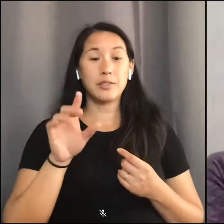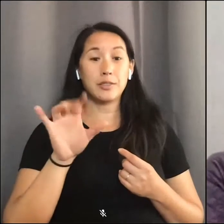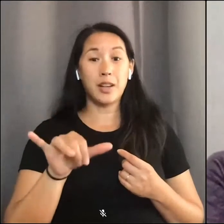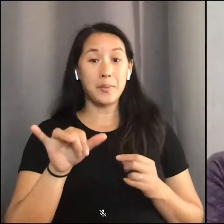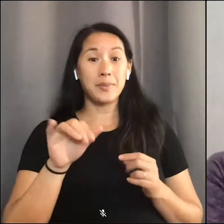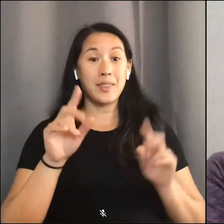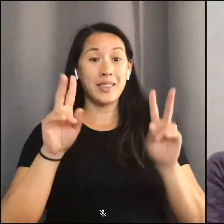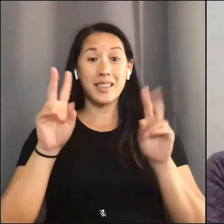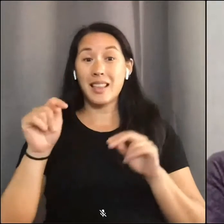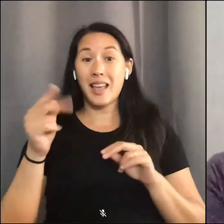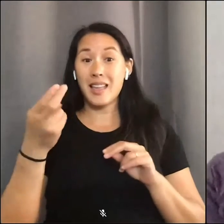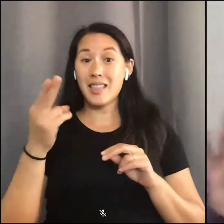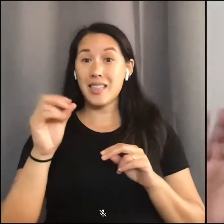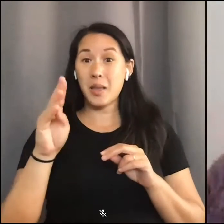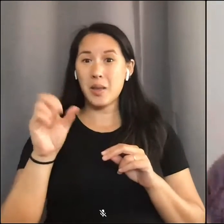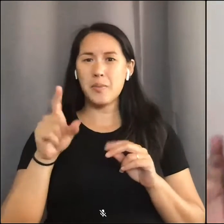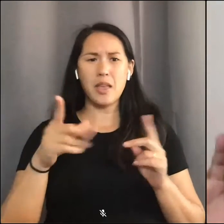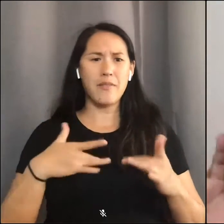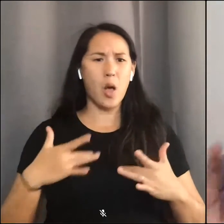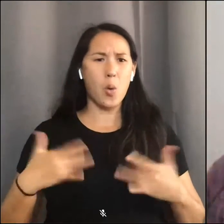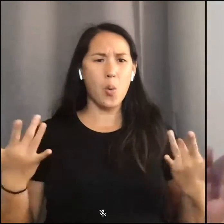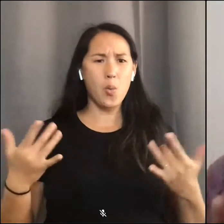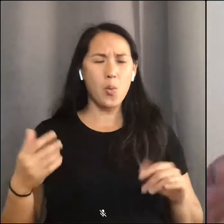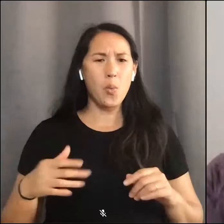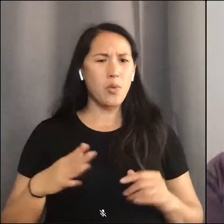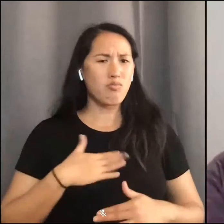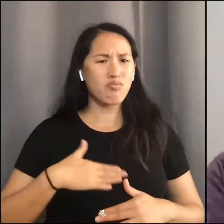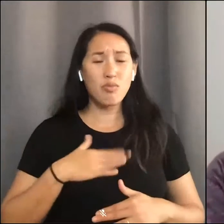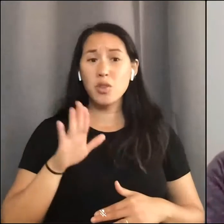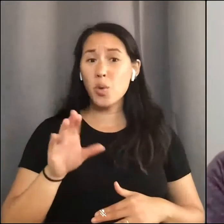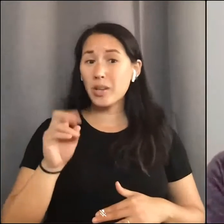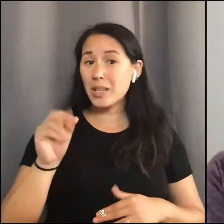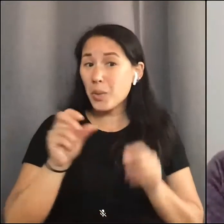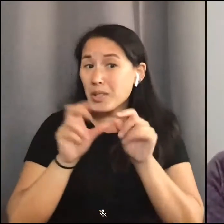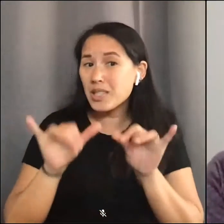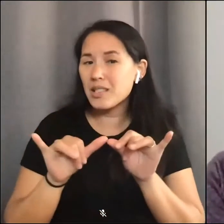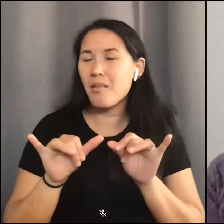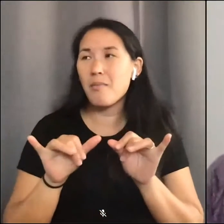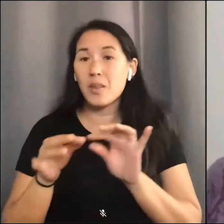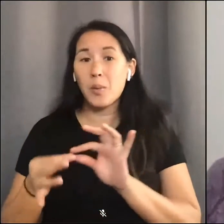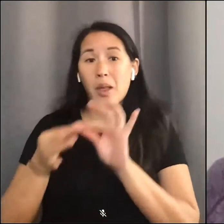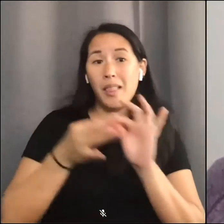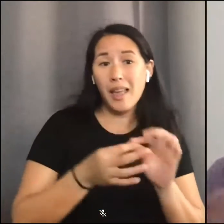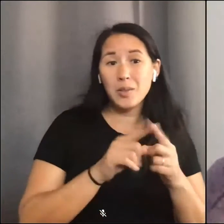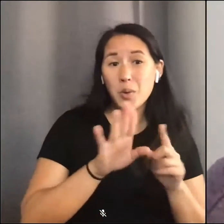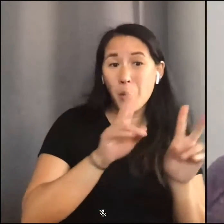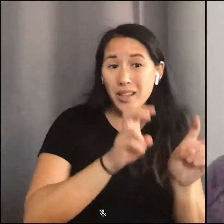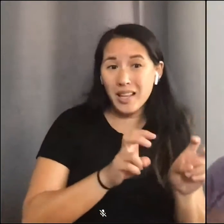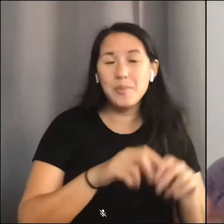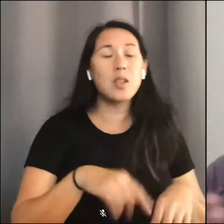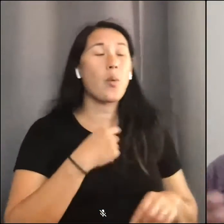you up like does your ecosystem reflect those themes um so when i look at how i'm interacting